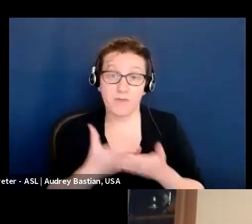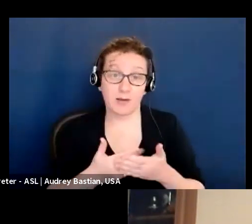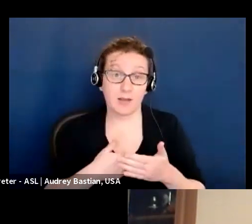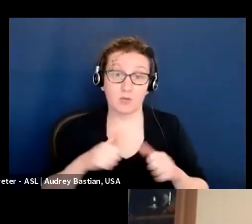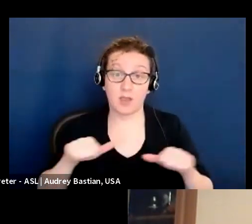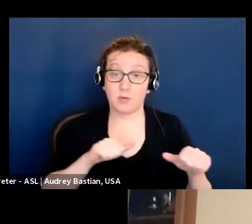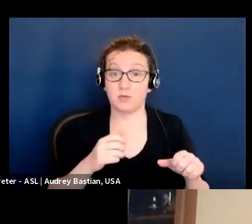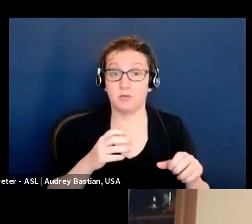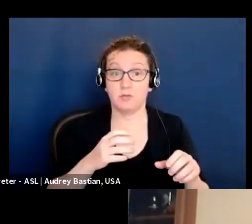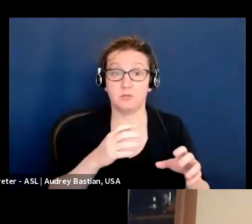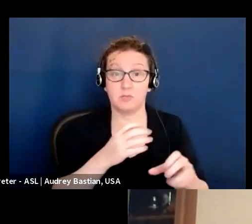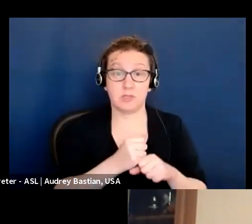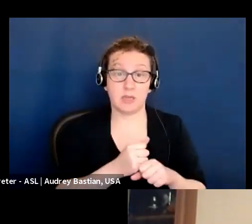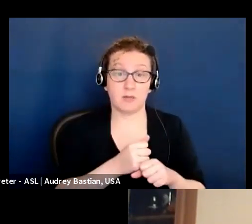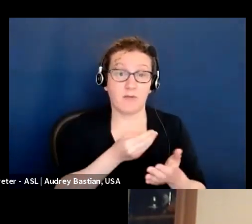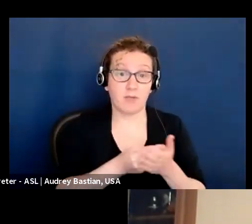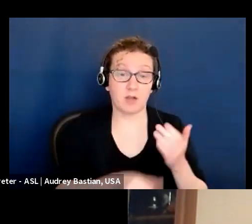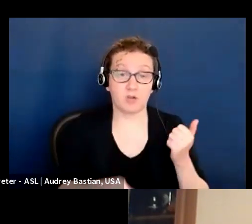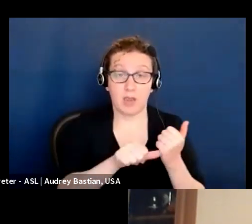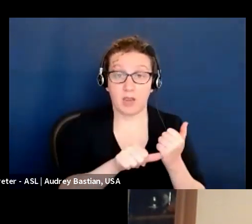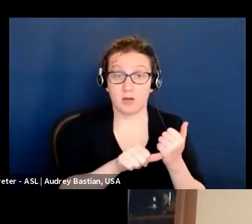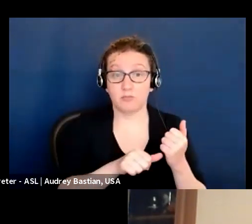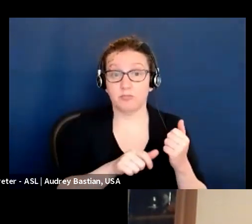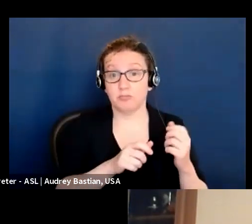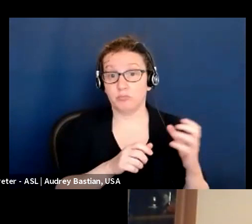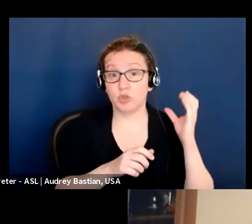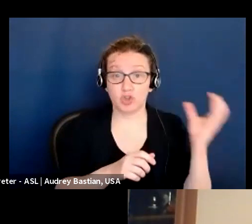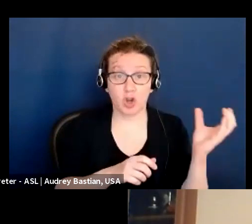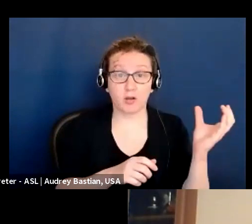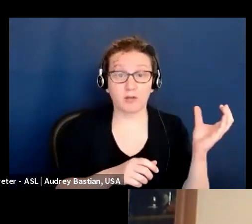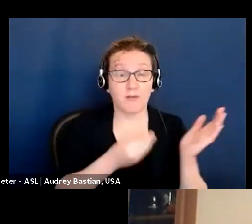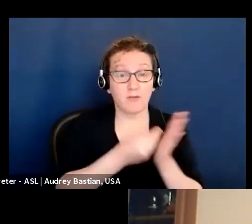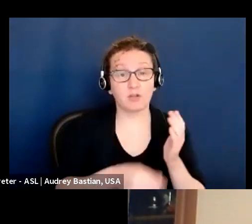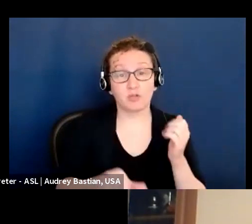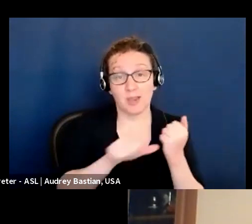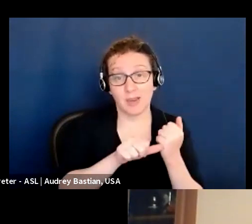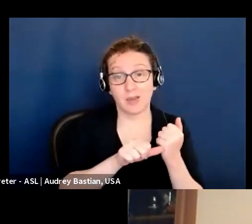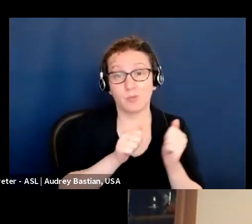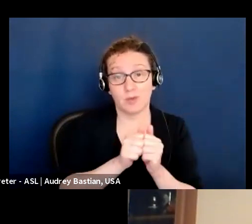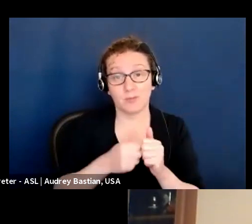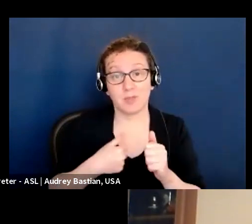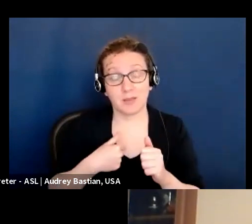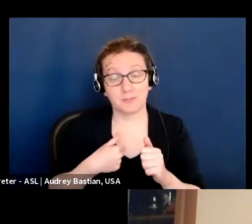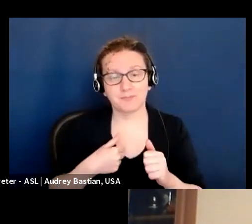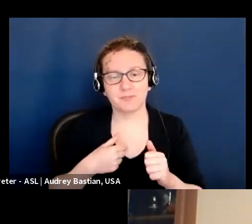financial aid I took a pretty big chuck of my fun financial aid with me so, it cost me less